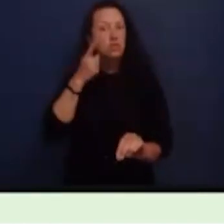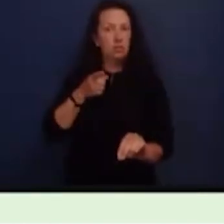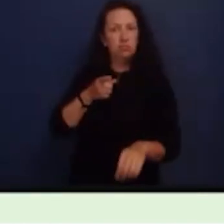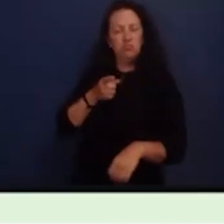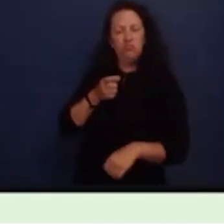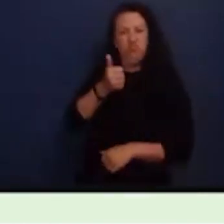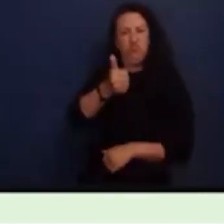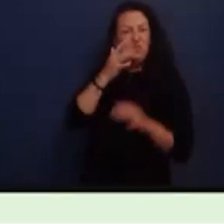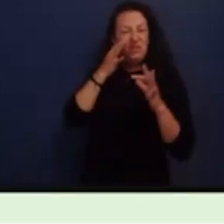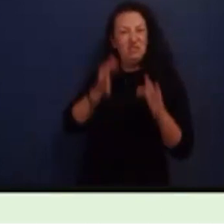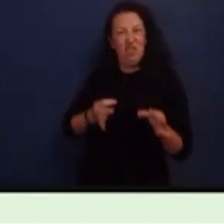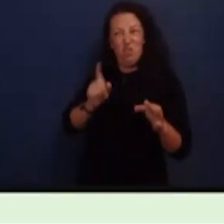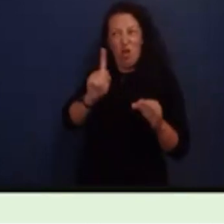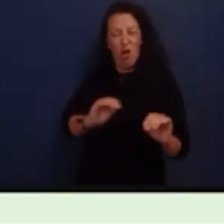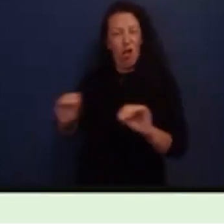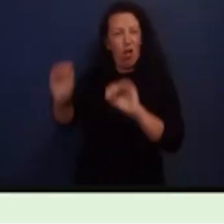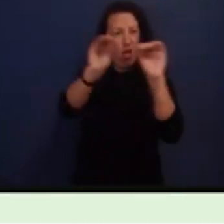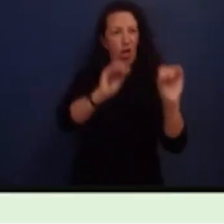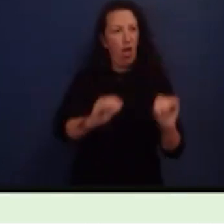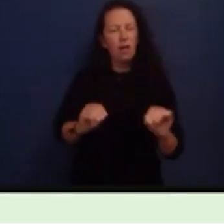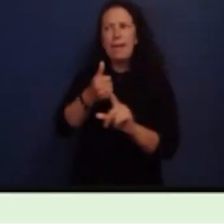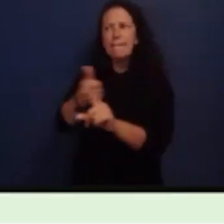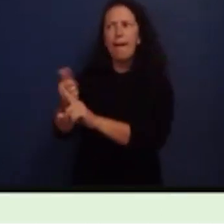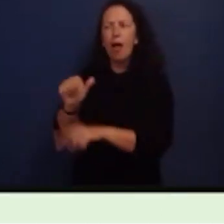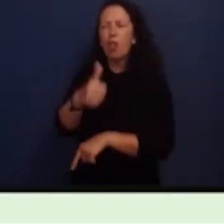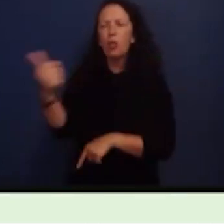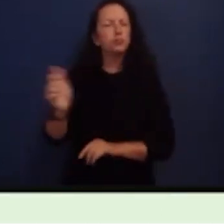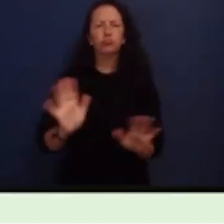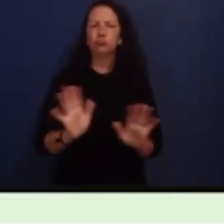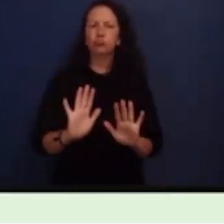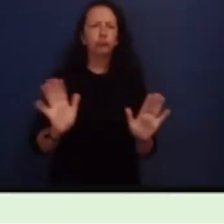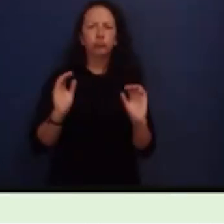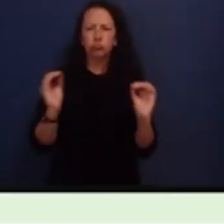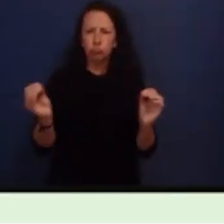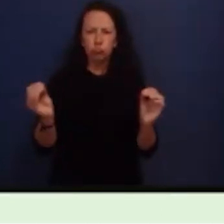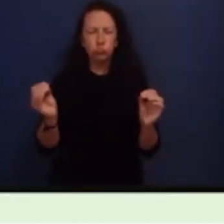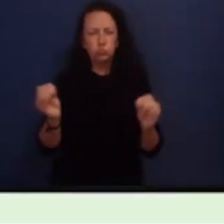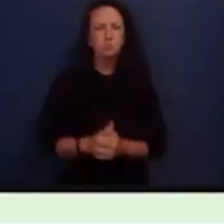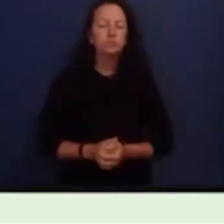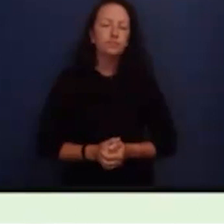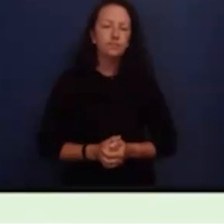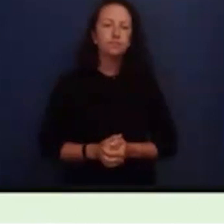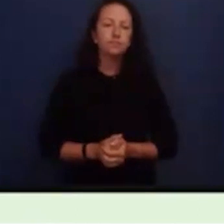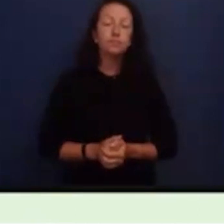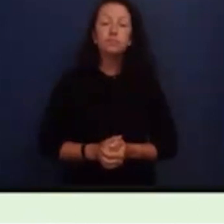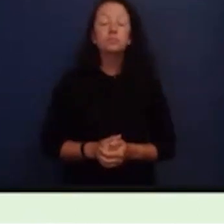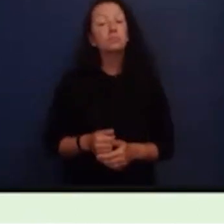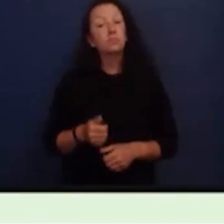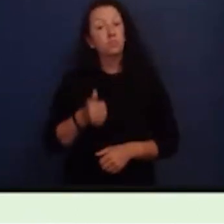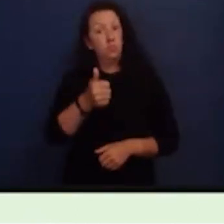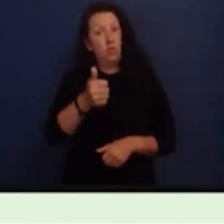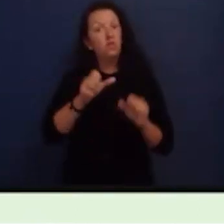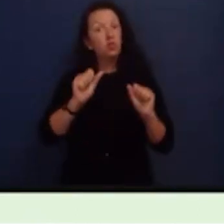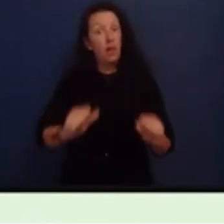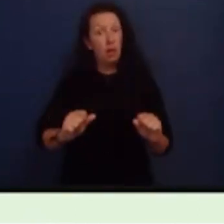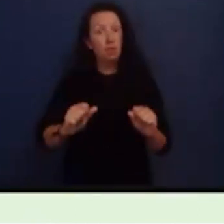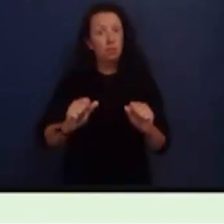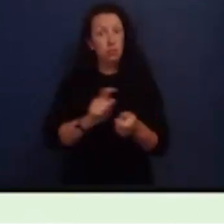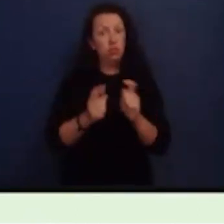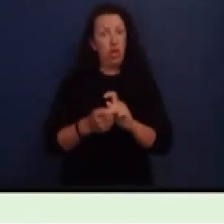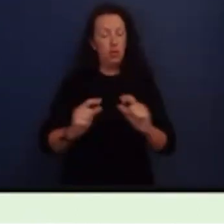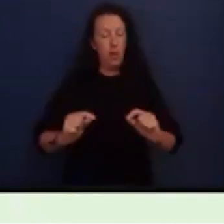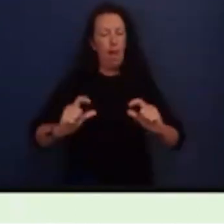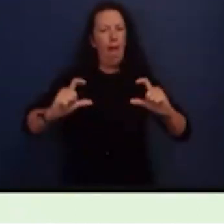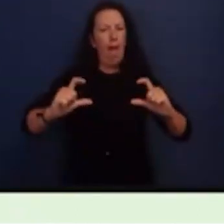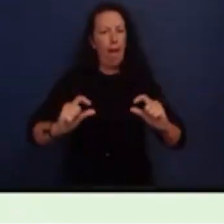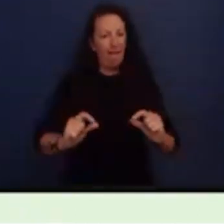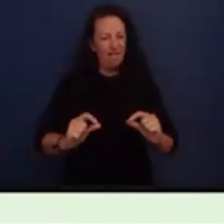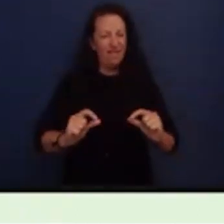This will not impact how other people view the caions. You can also modify caption font size by clicking on the small triangle next to the closed captioning symbol.